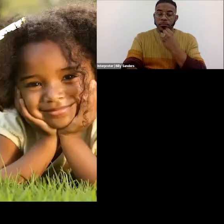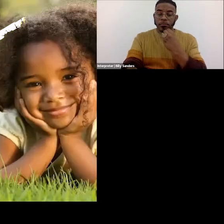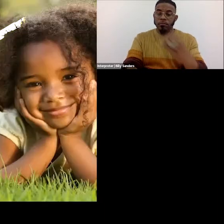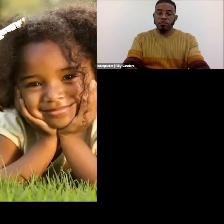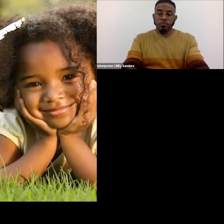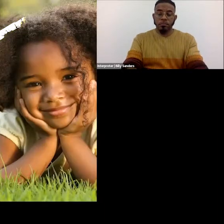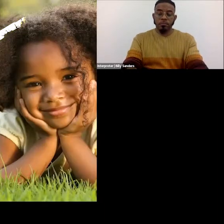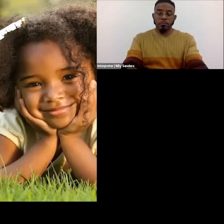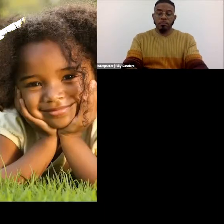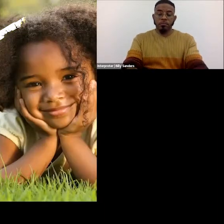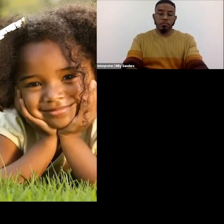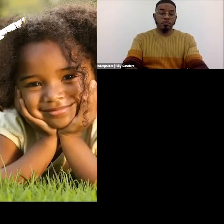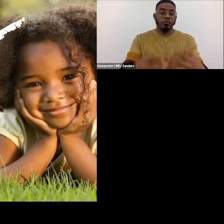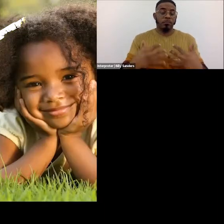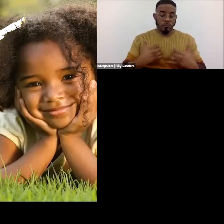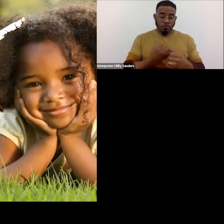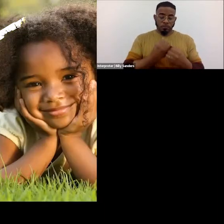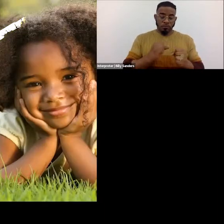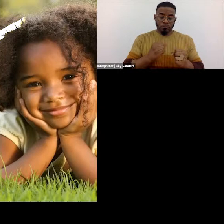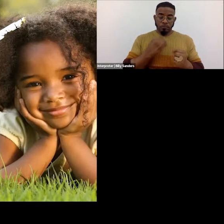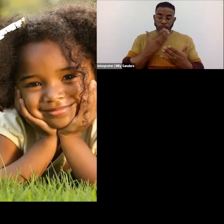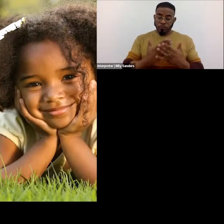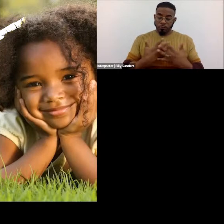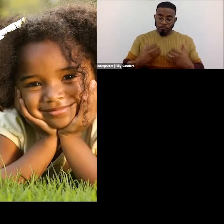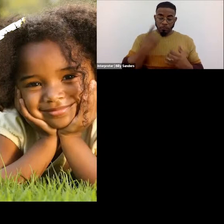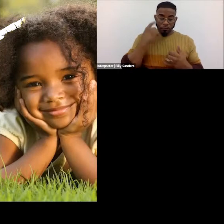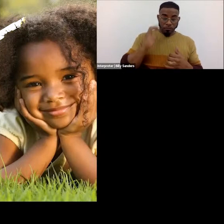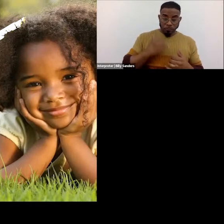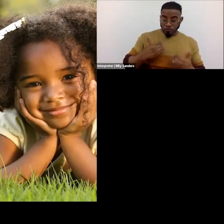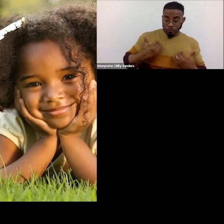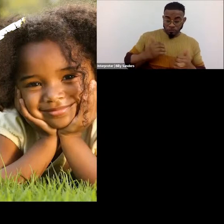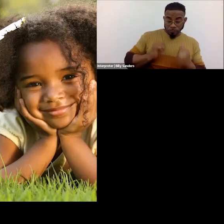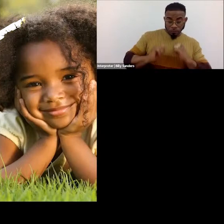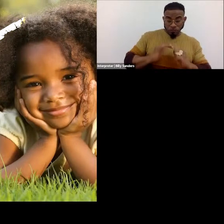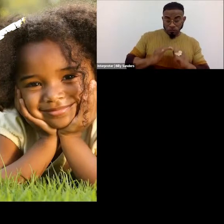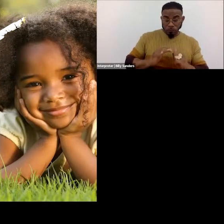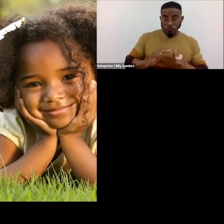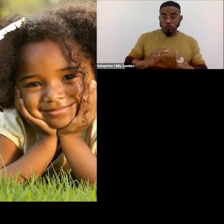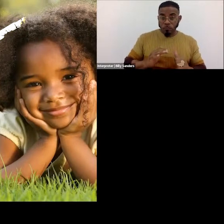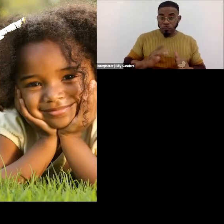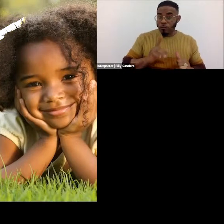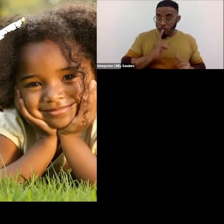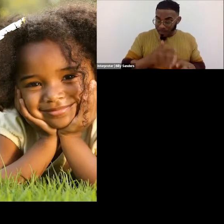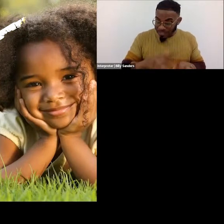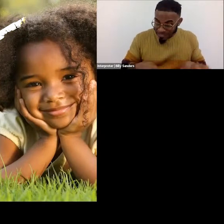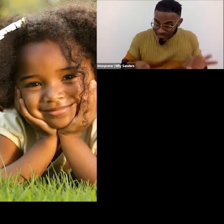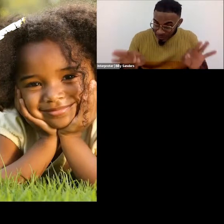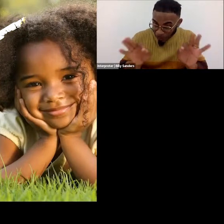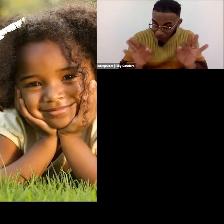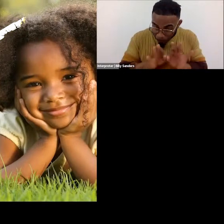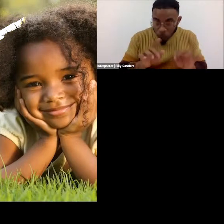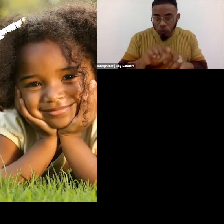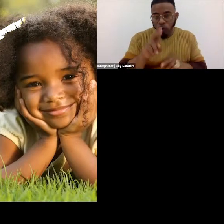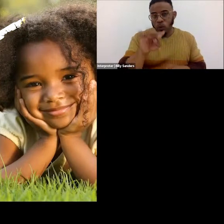Again, the health, safety, and wellbeing of our young performers is critical to the union.